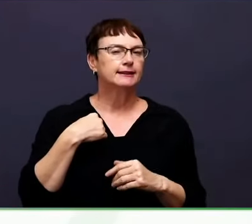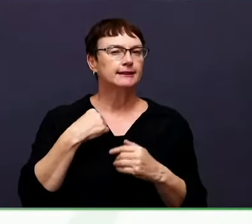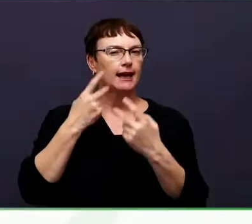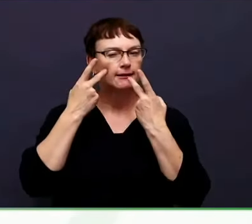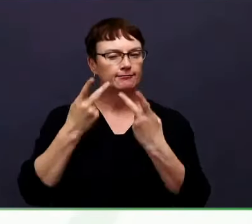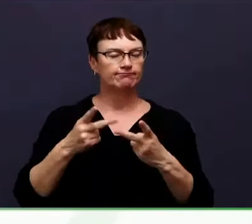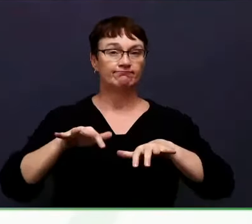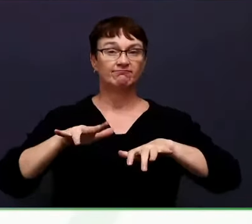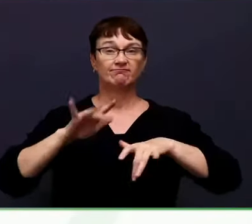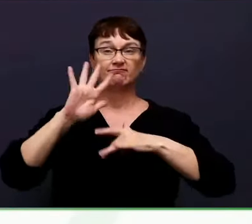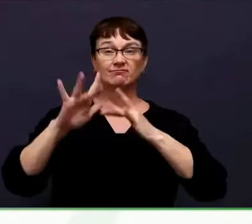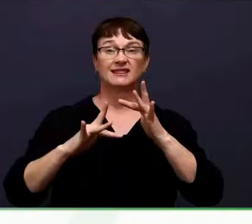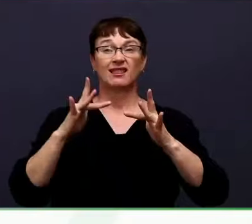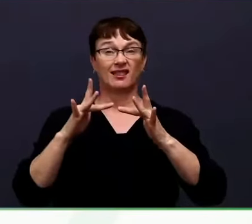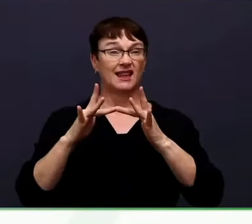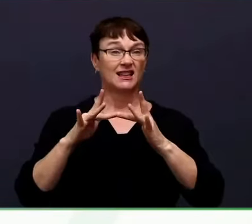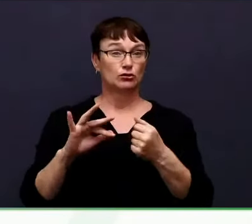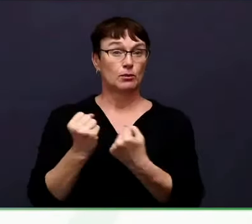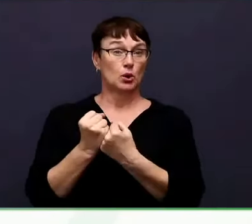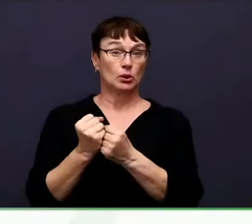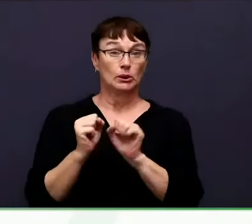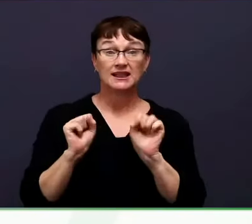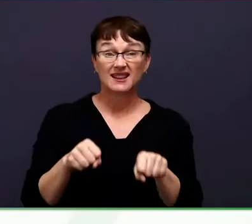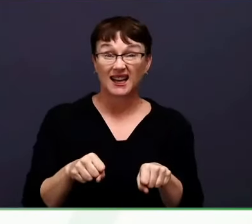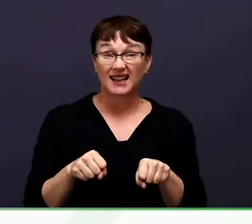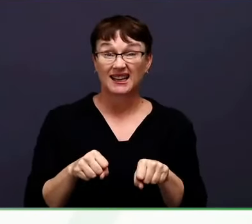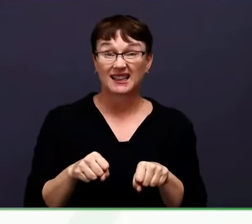Right click the politician and click the logo of his or her